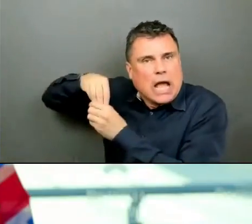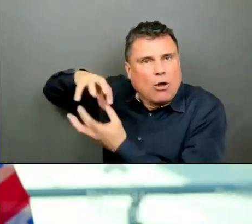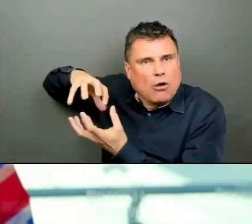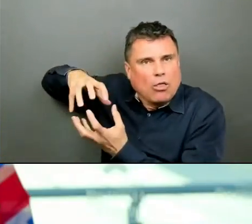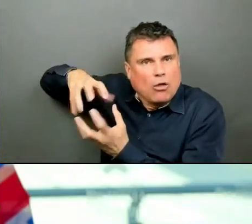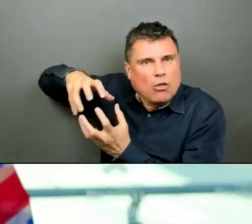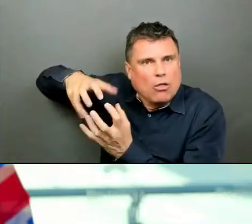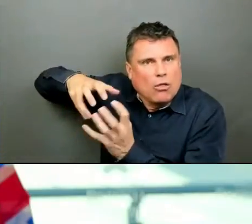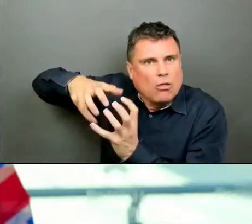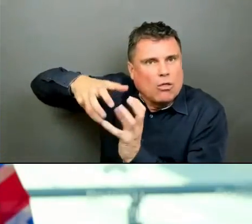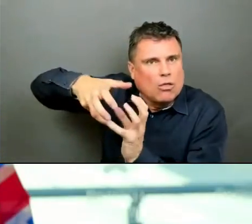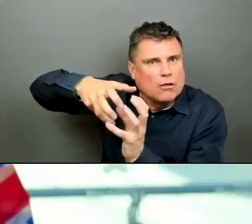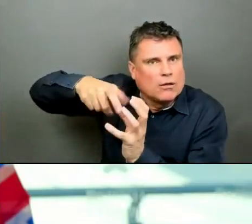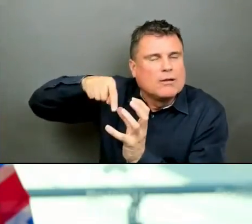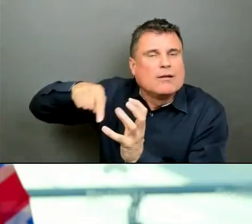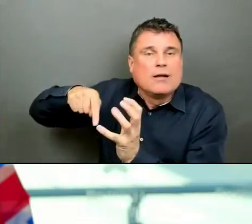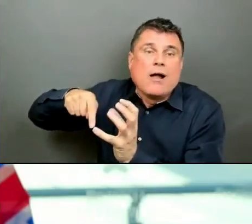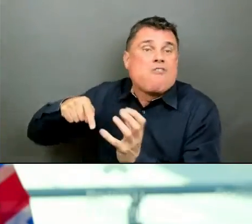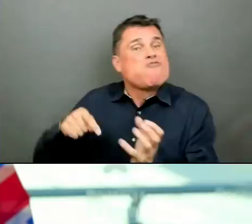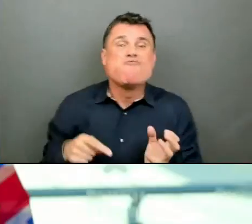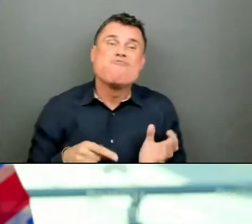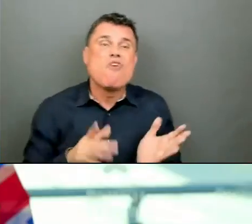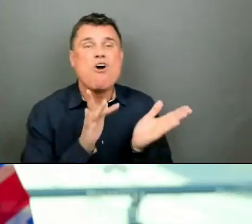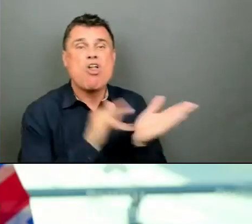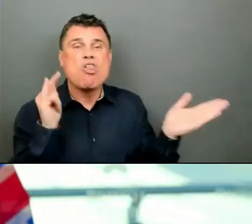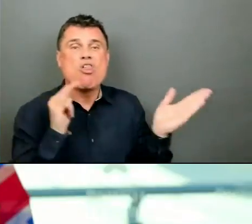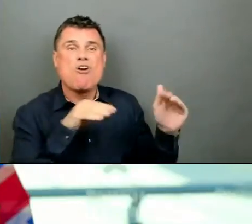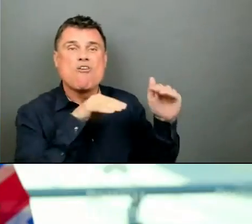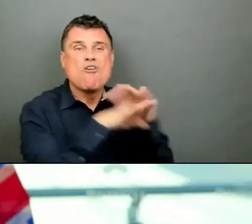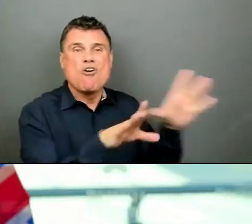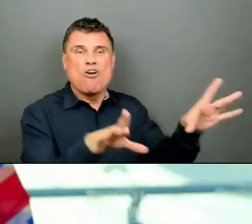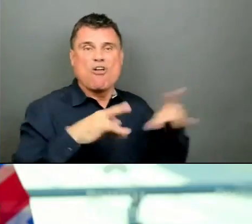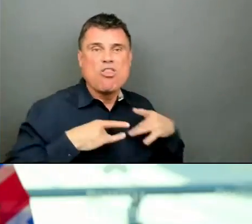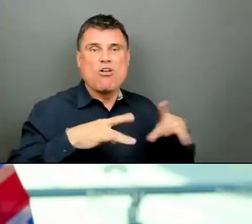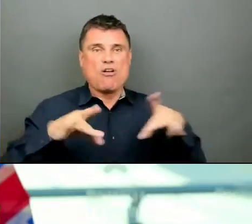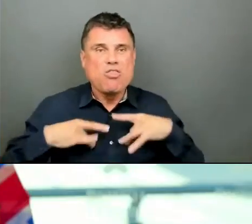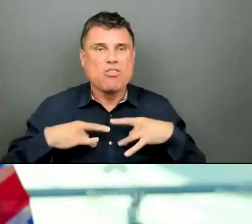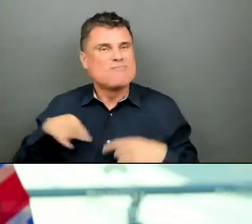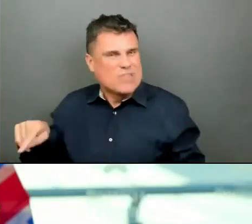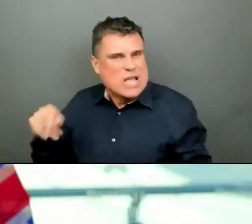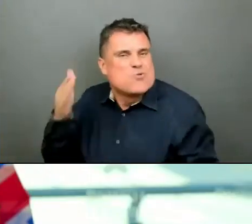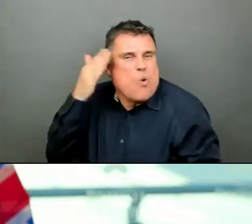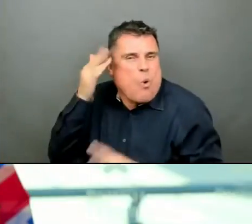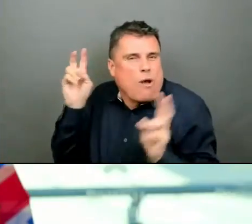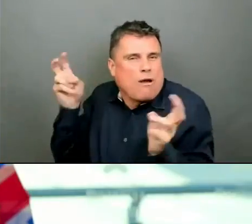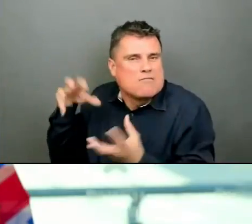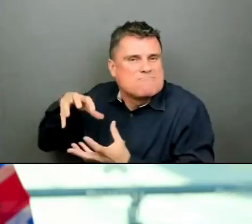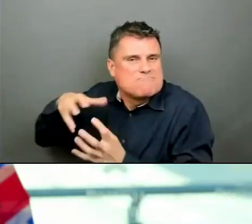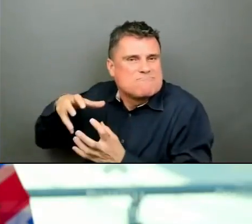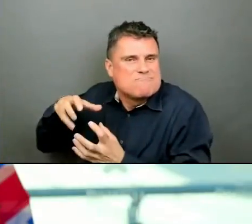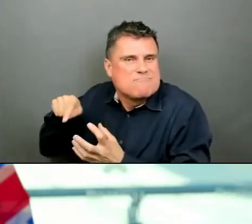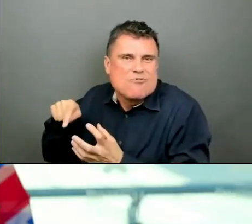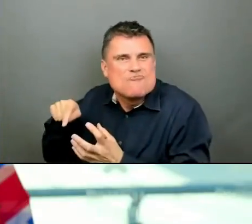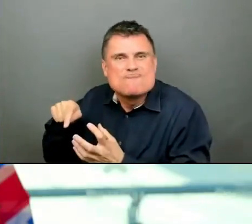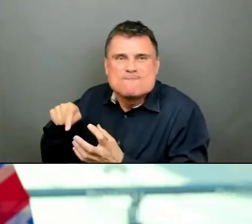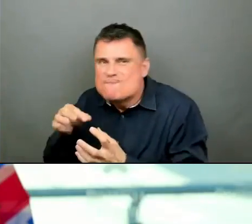transmissibility that we are seeing, we need to step back now and stop having our social